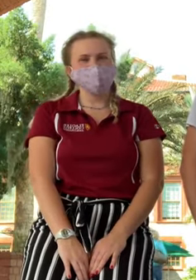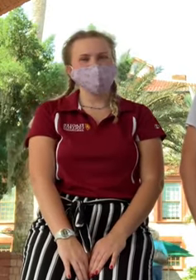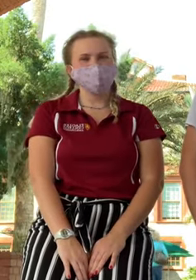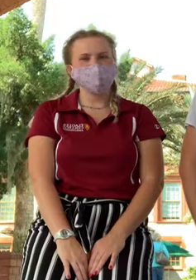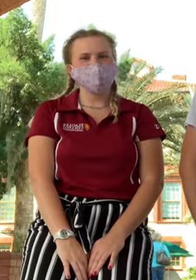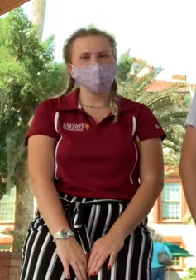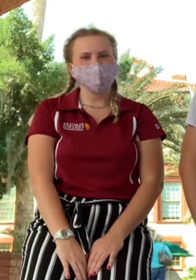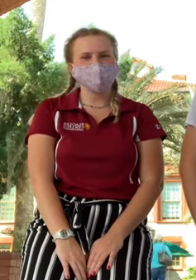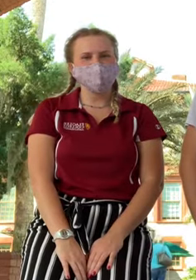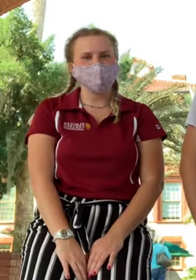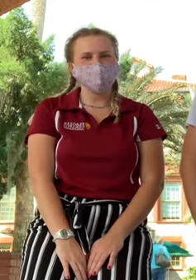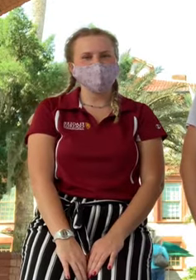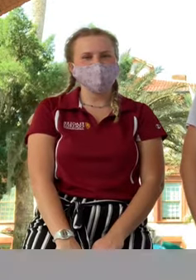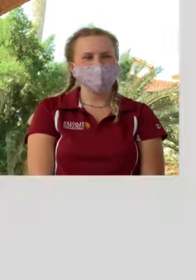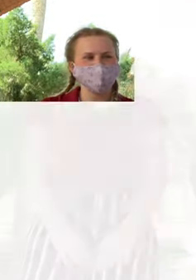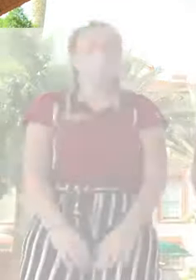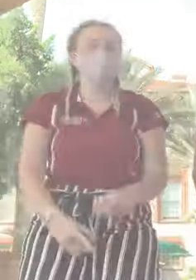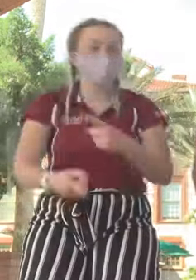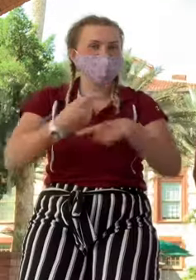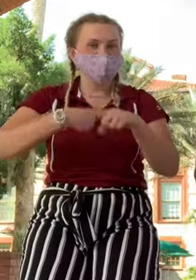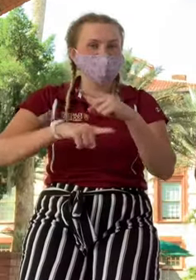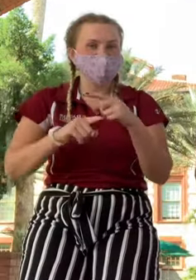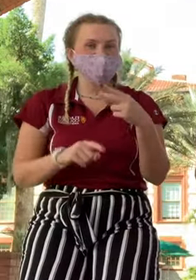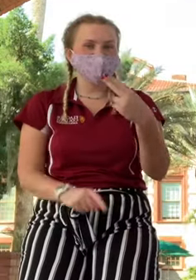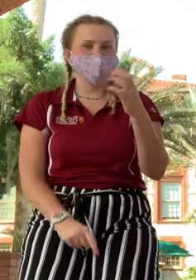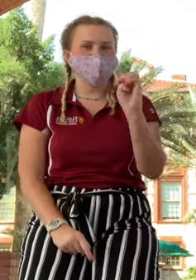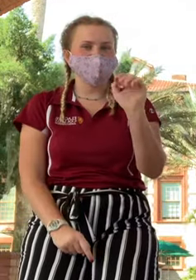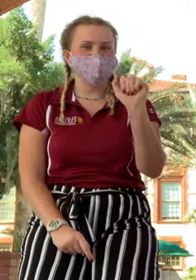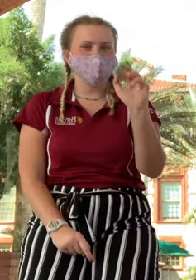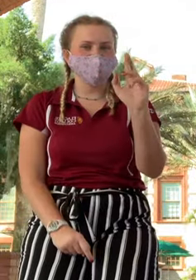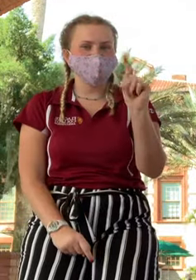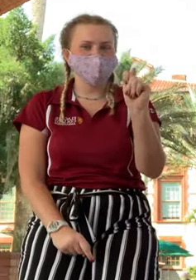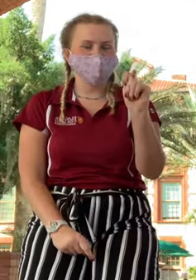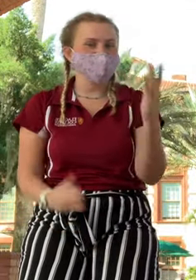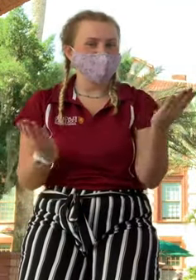middle ear disease. So the sign for "heart" is